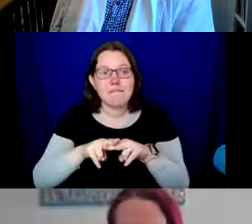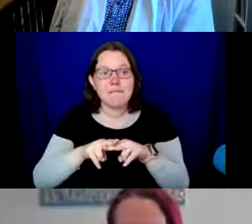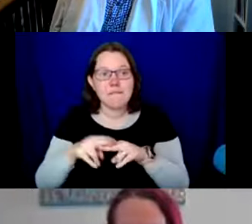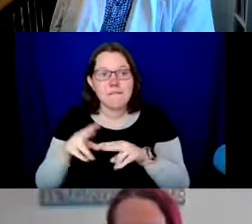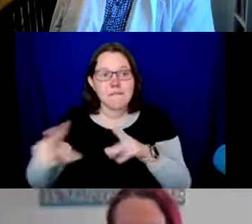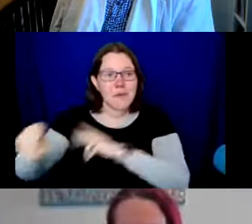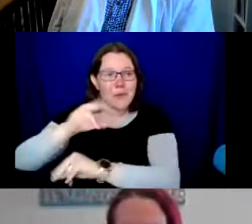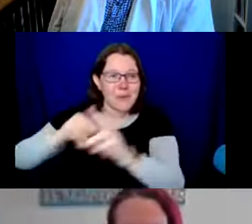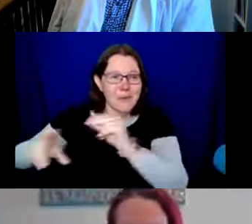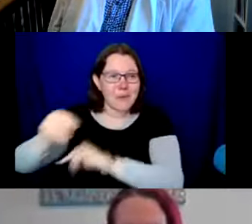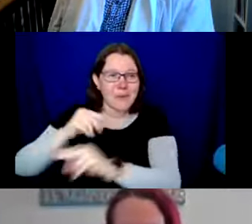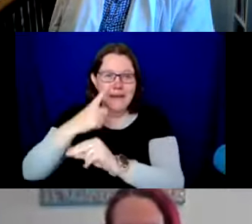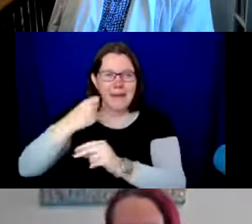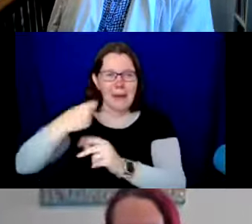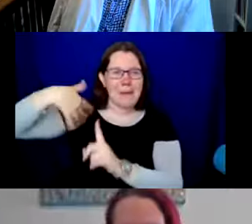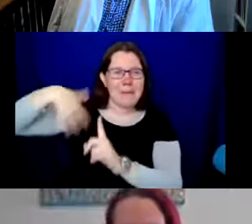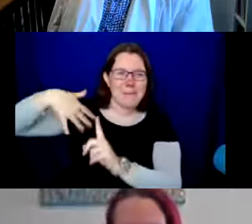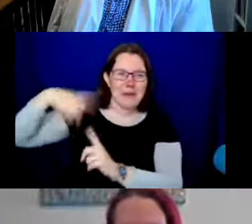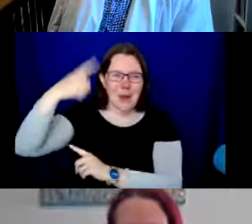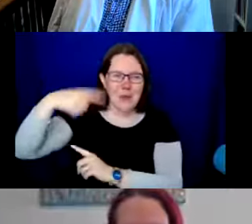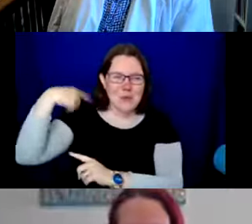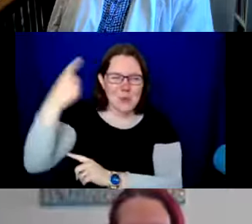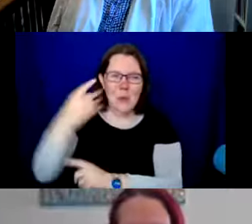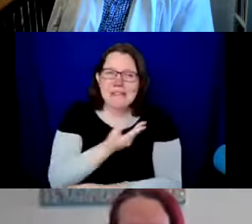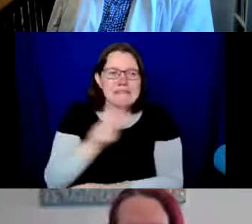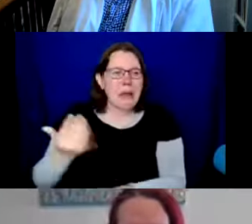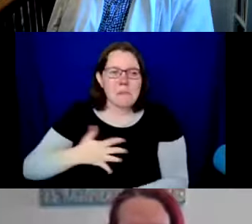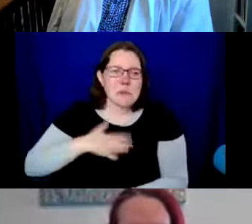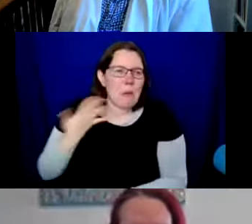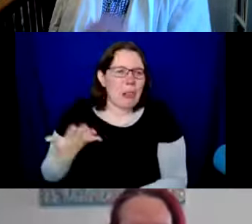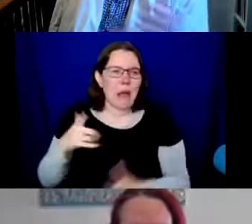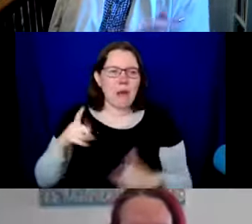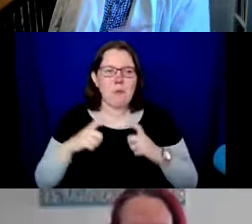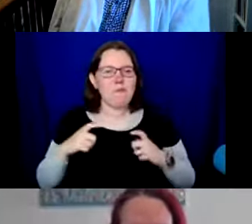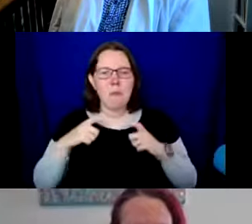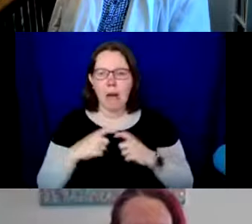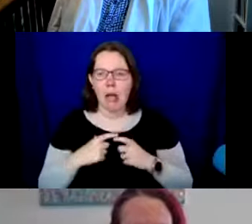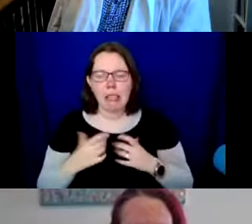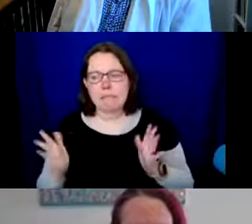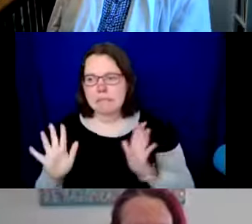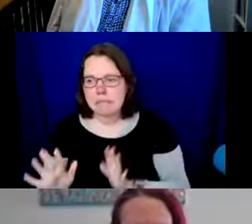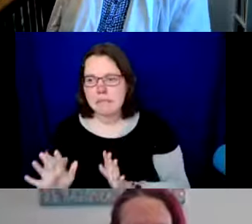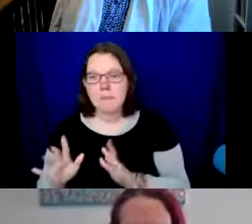quite uncomfortable. We've got two interpreters but I'm going into Esther's territory here so